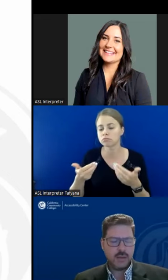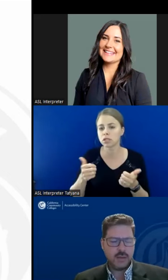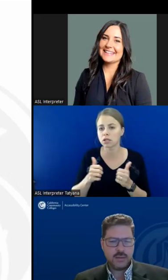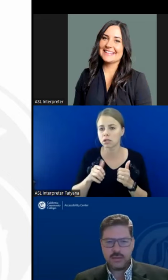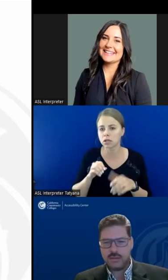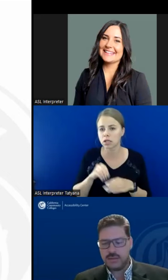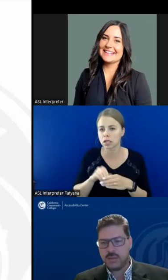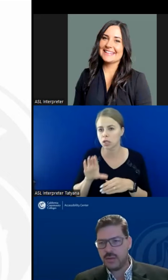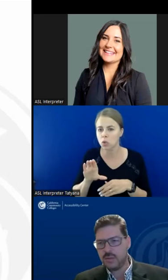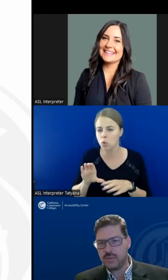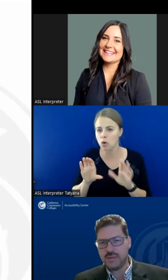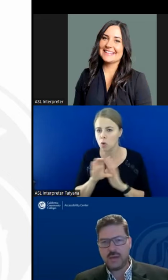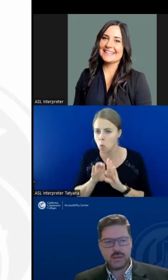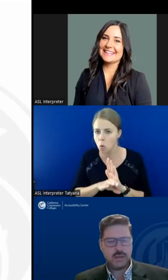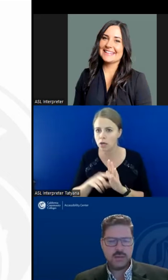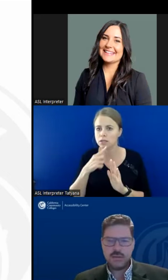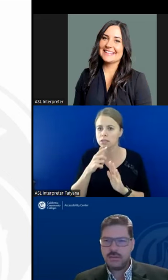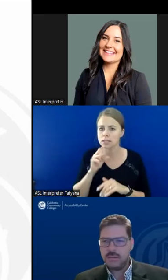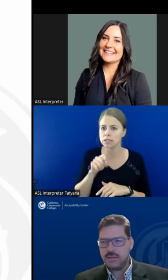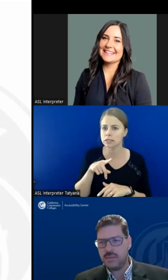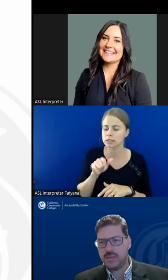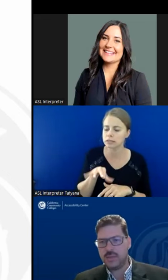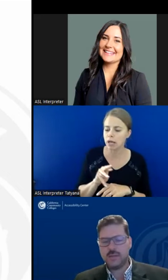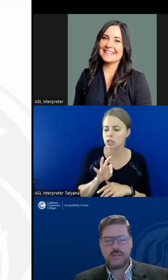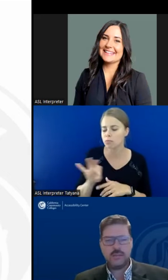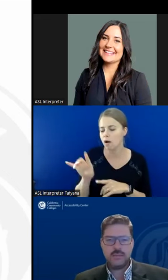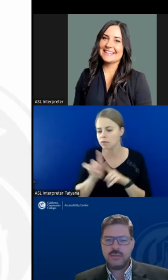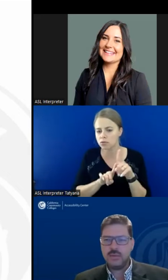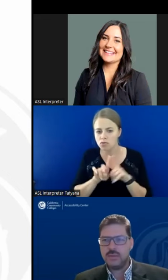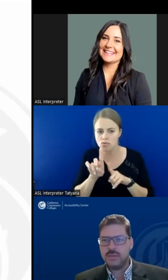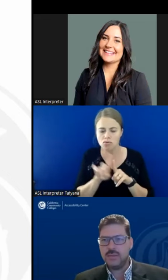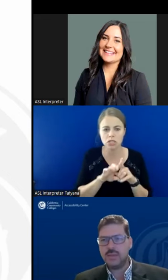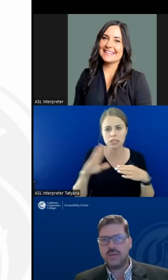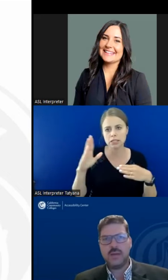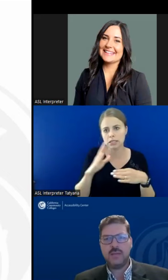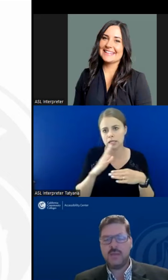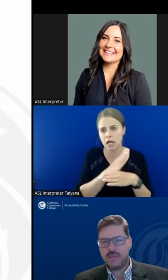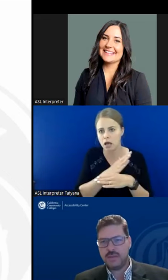that spectrum of stars is measured using this or that methods.